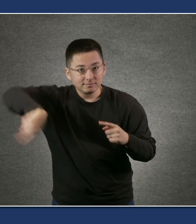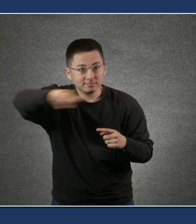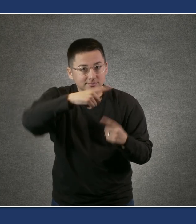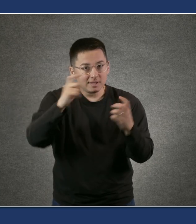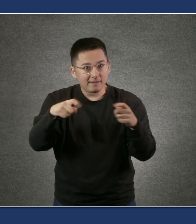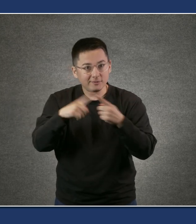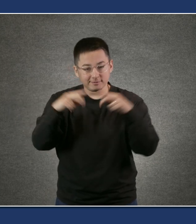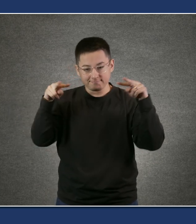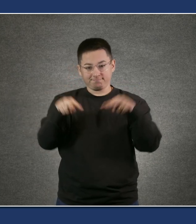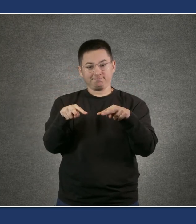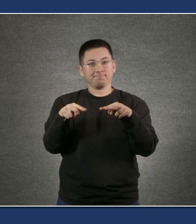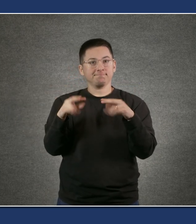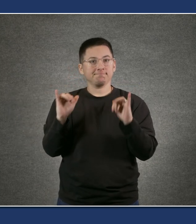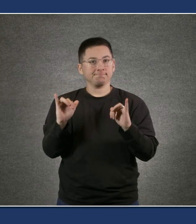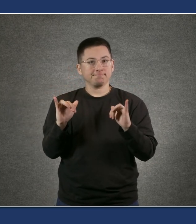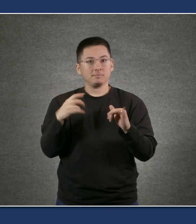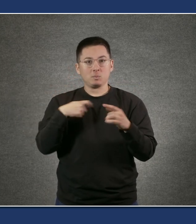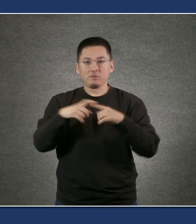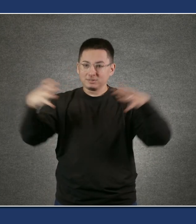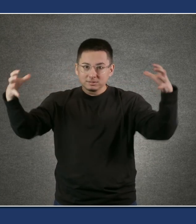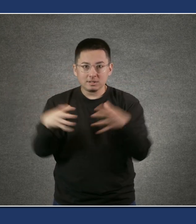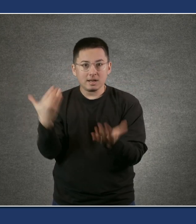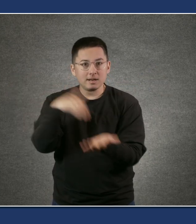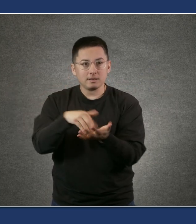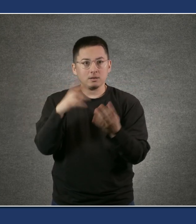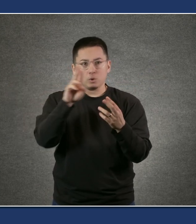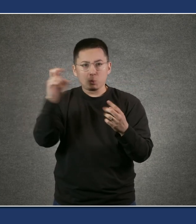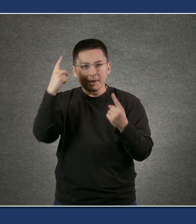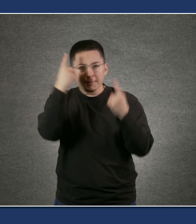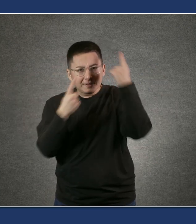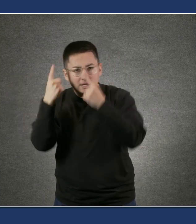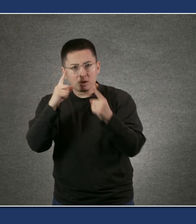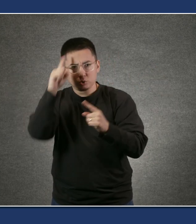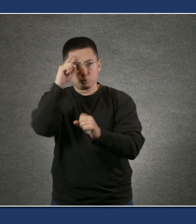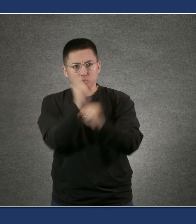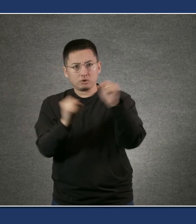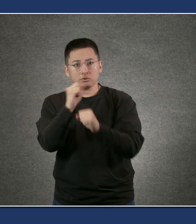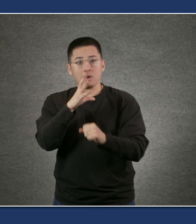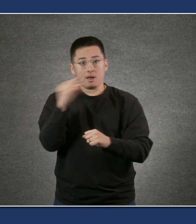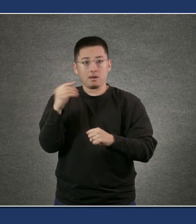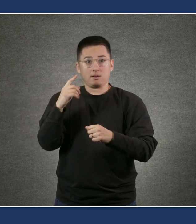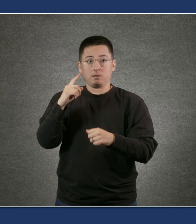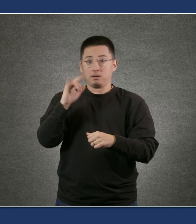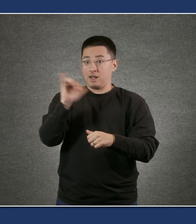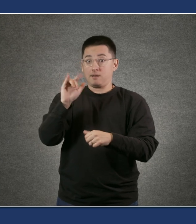And just like the first time around, widespread collaboration among a variety of resourceful partners